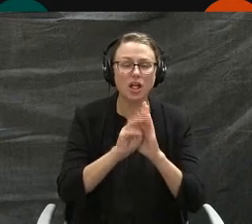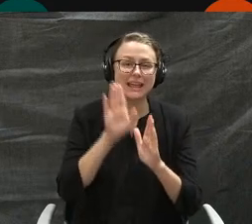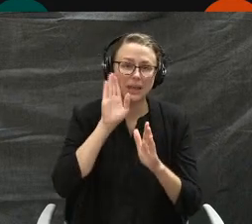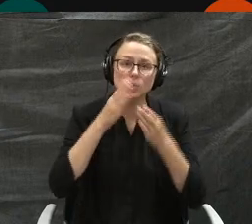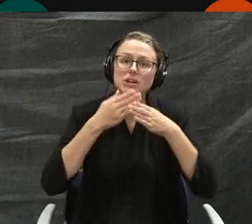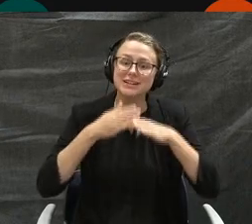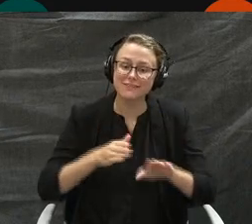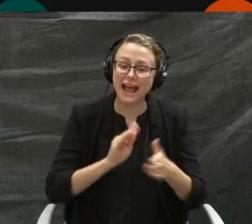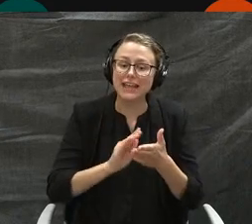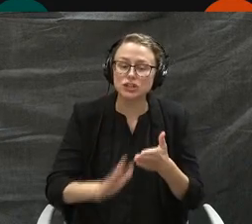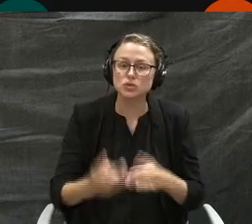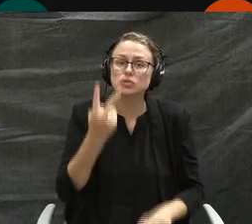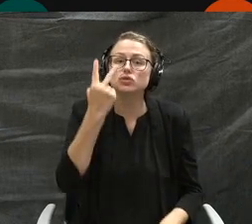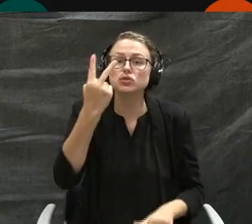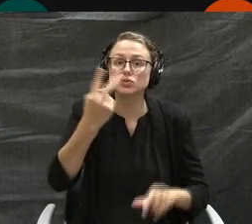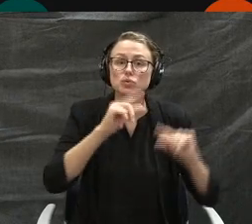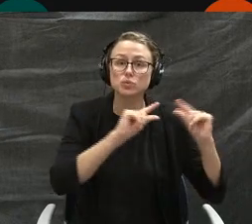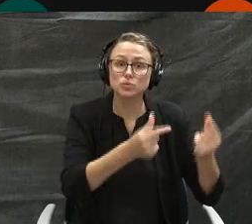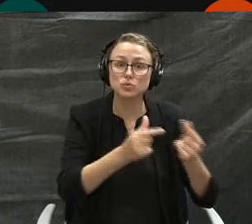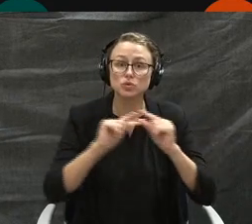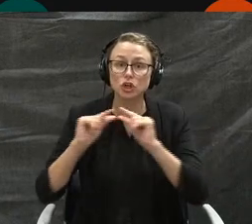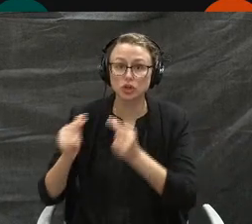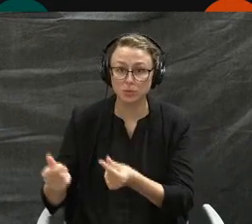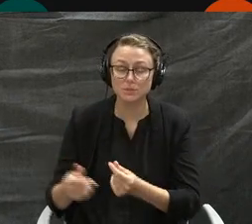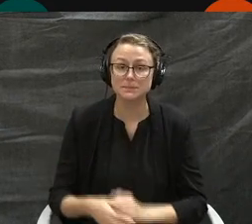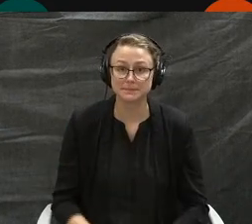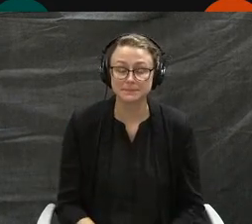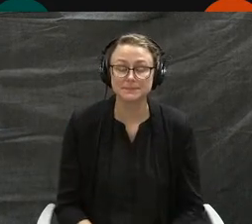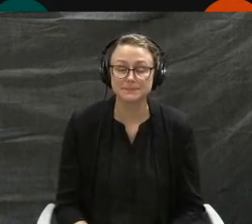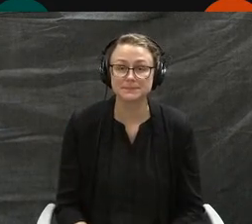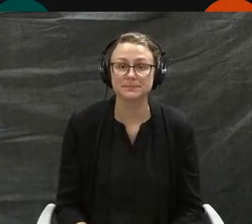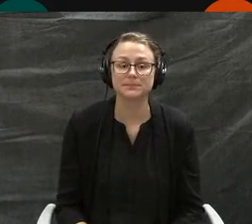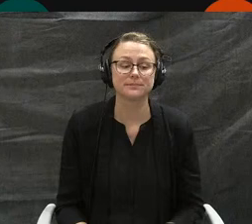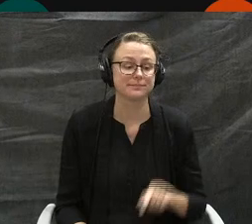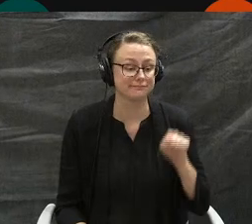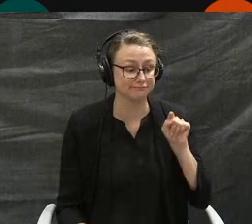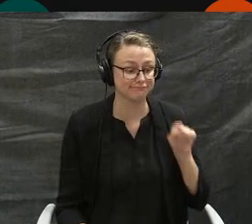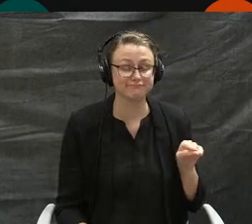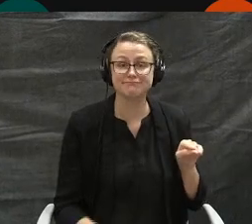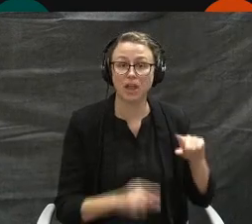groups. You would have one group of students who would be face to